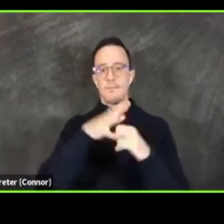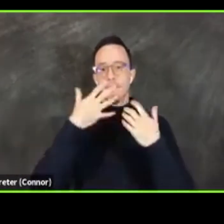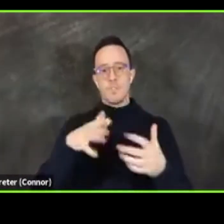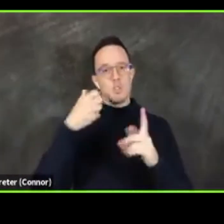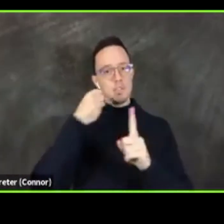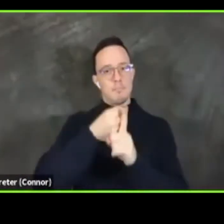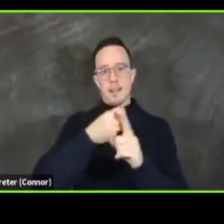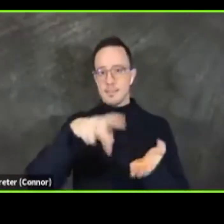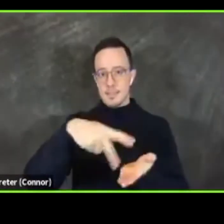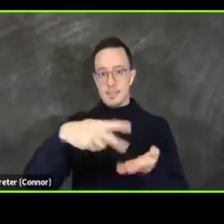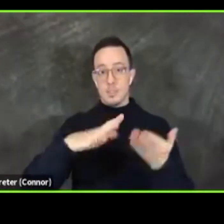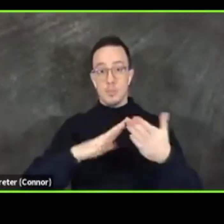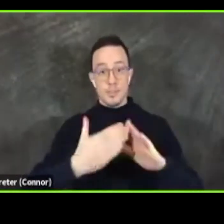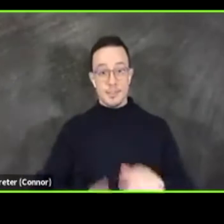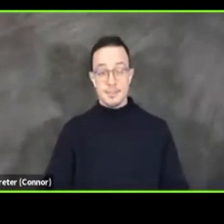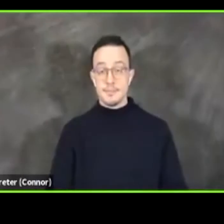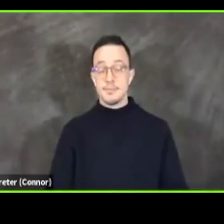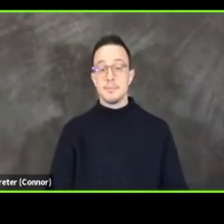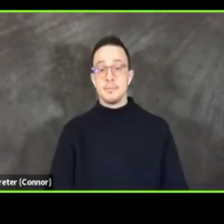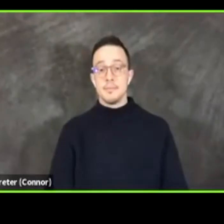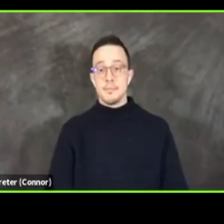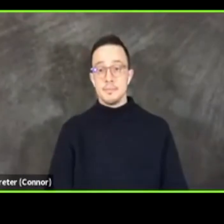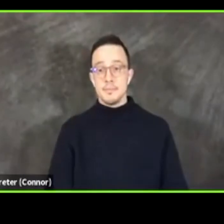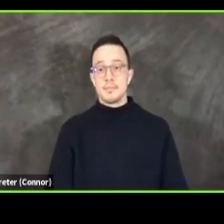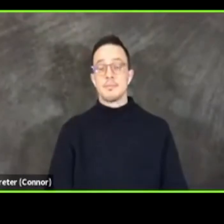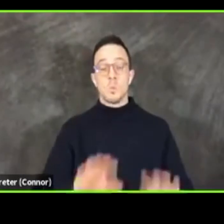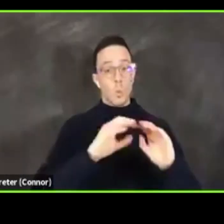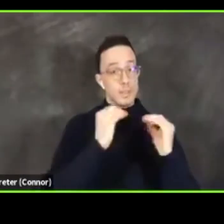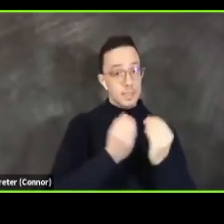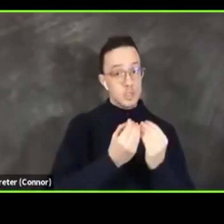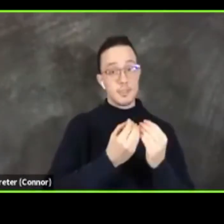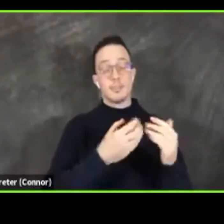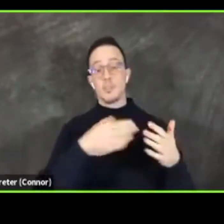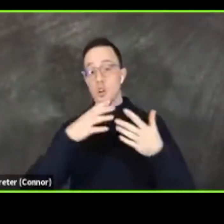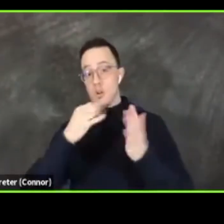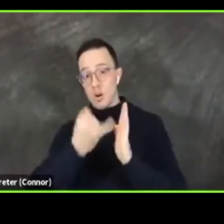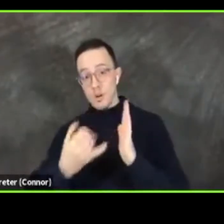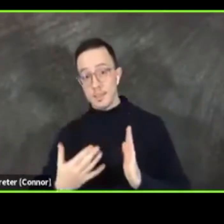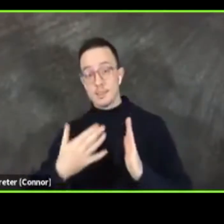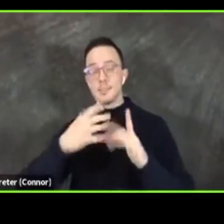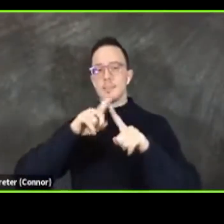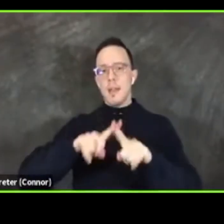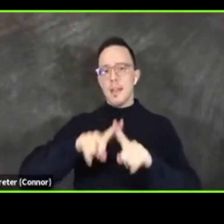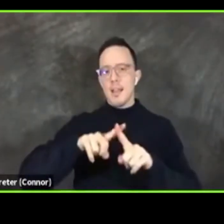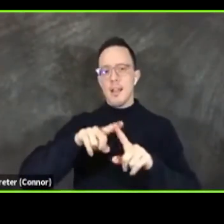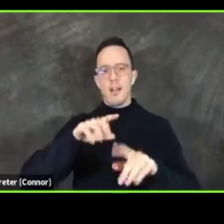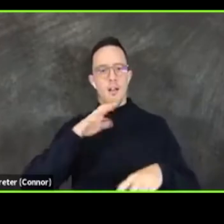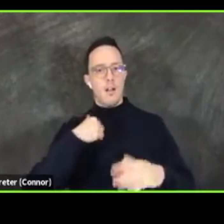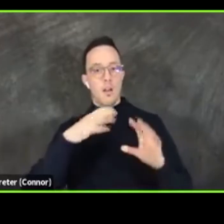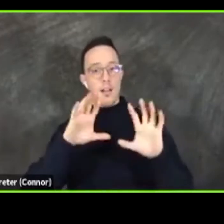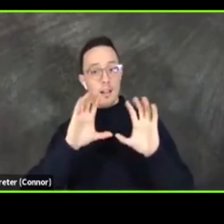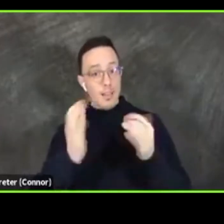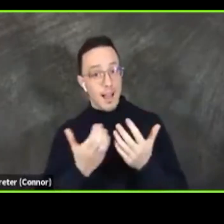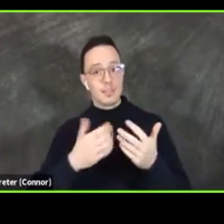IN PARTICULAR ORGANIZATIONS AND ARTISTS DEPENDING ON IN PERSON GATHERINGS, CLASSES AND PERFORMANCES AS SOURCES OF